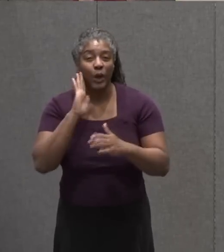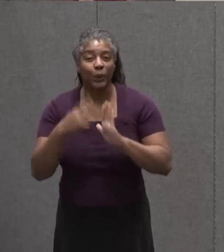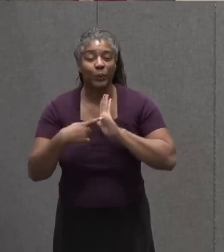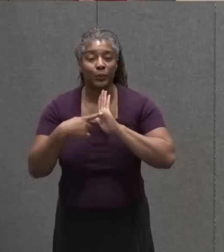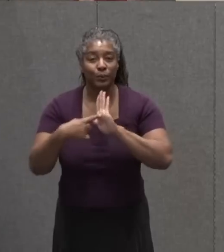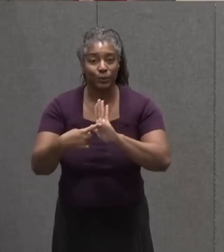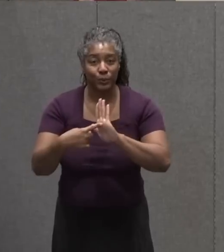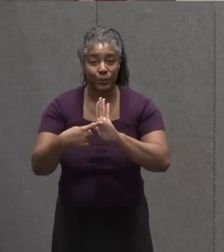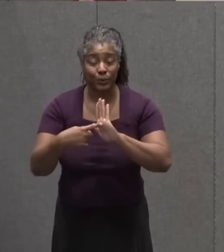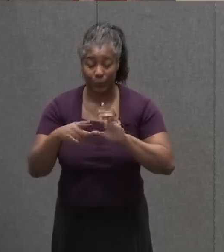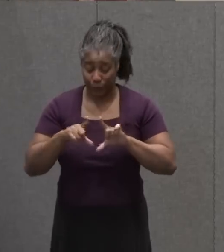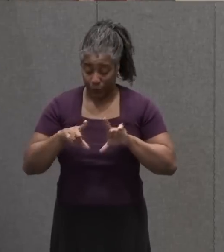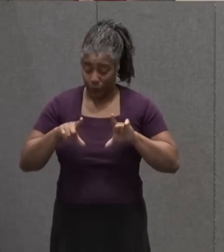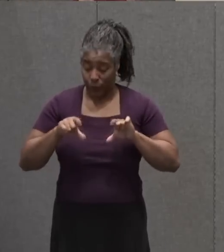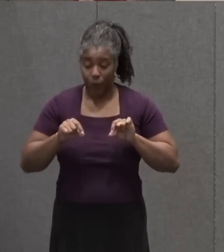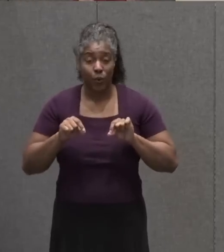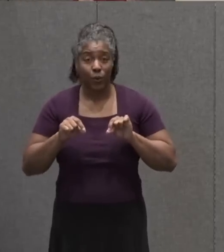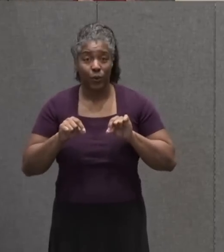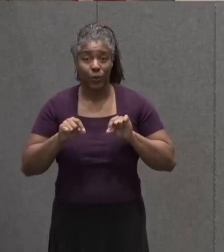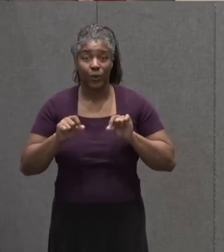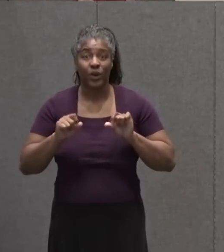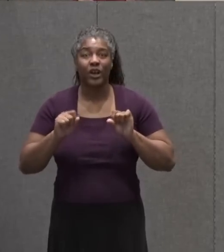and you can use them to build words.